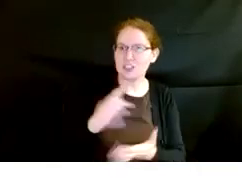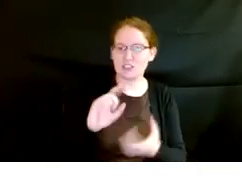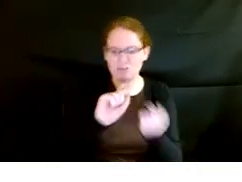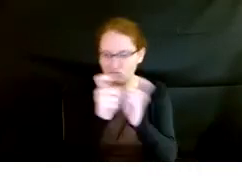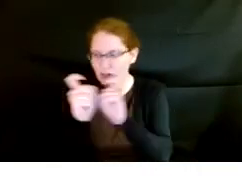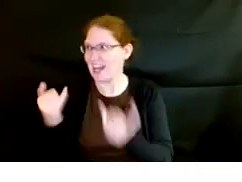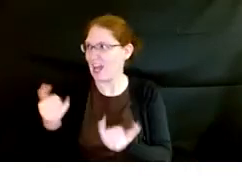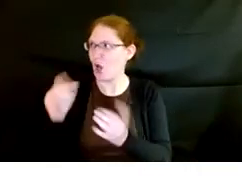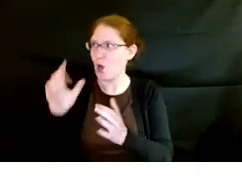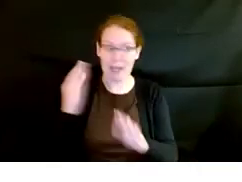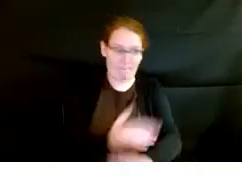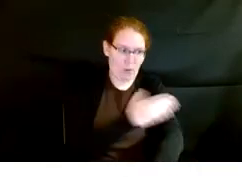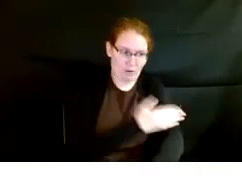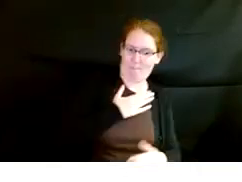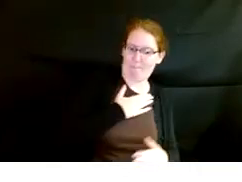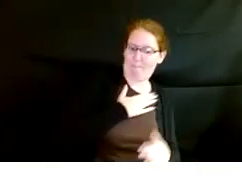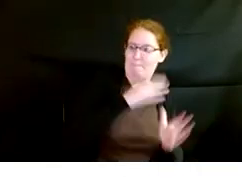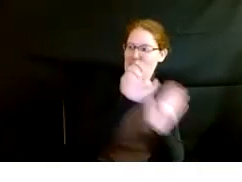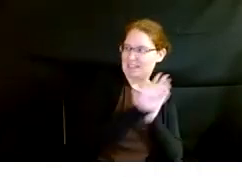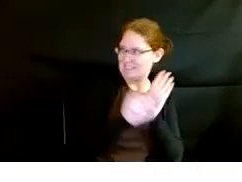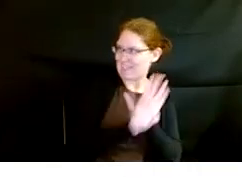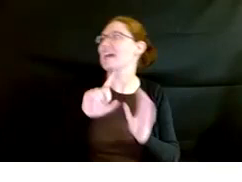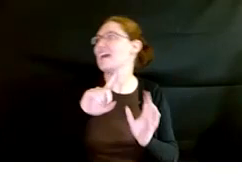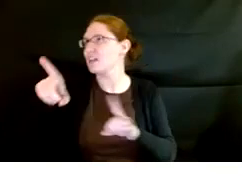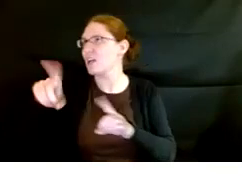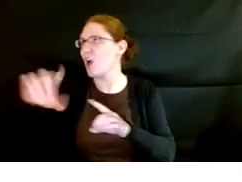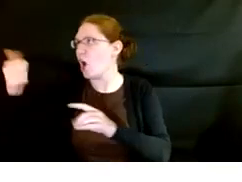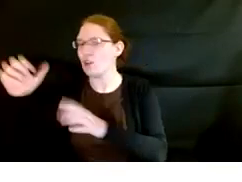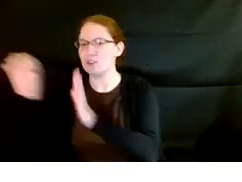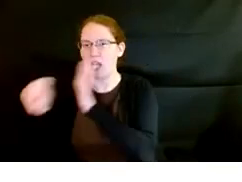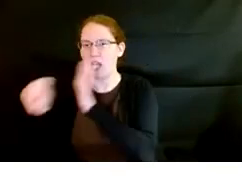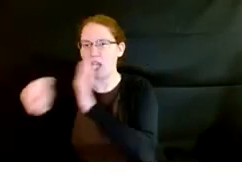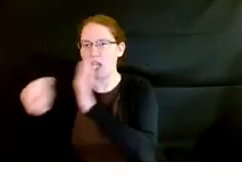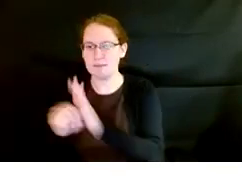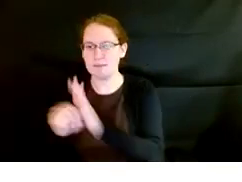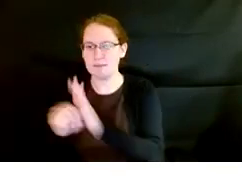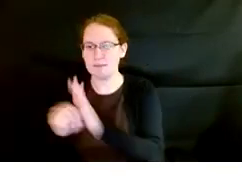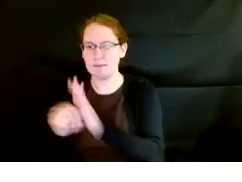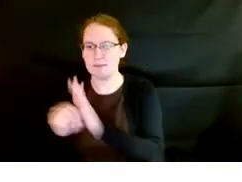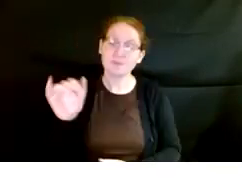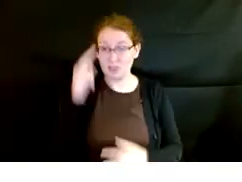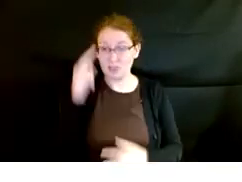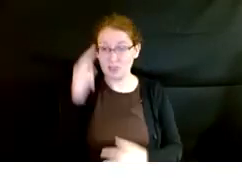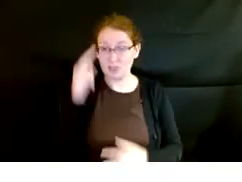um which I think is is a very important thing to keep in mind when you're trying to get change and